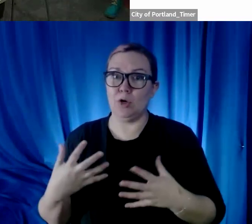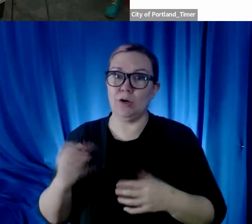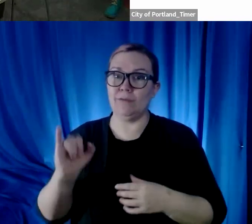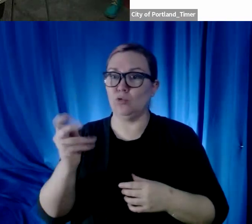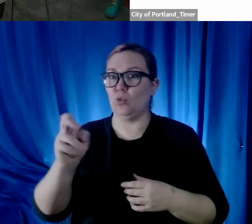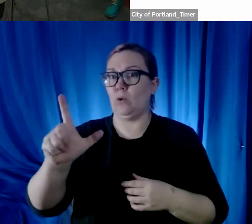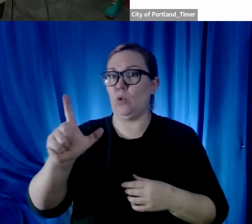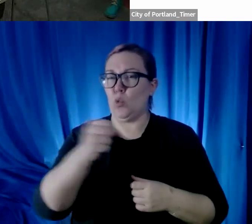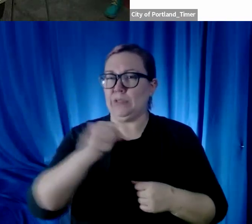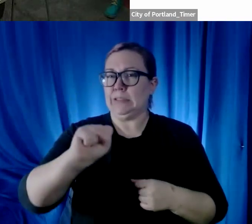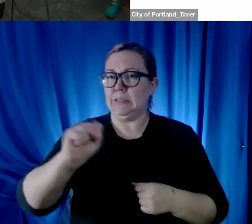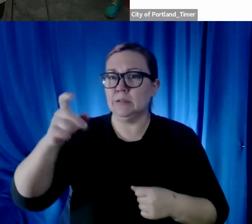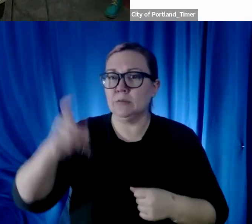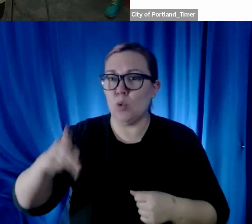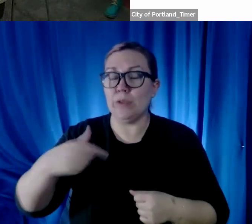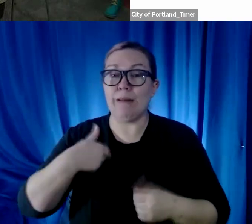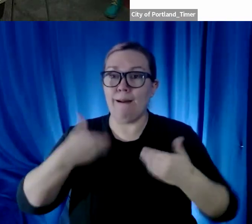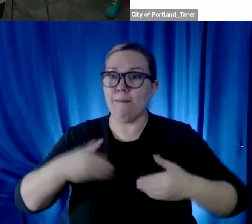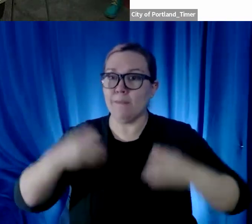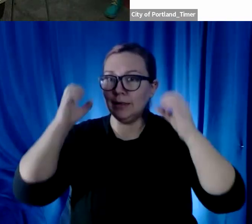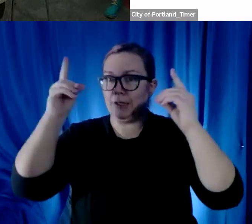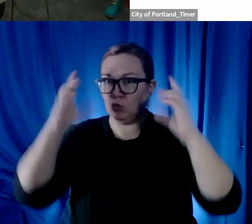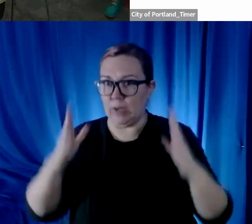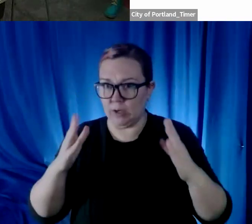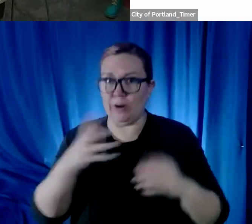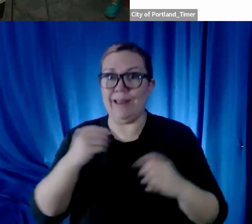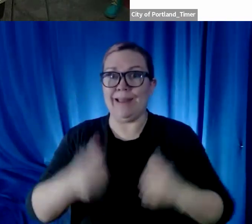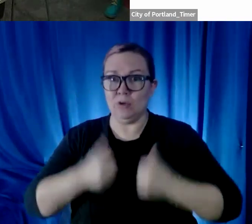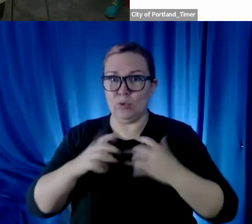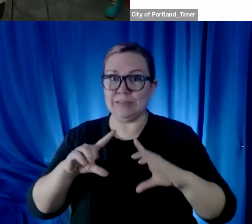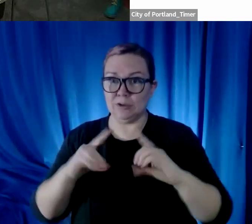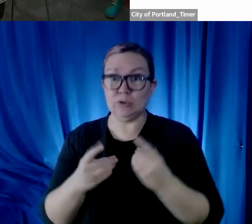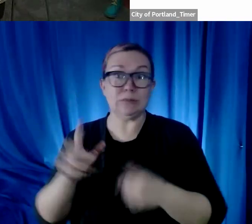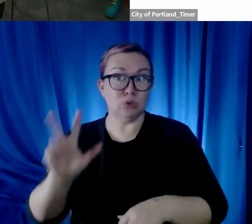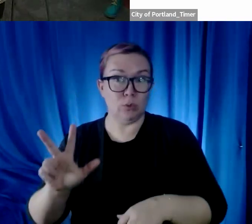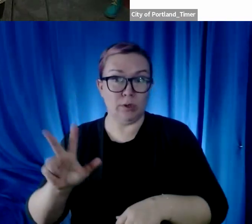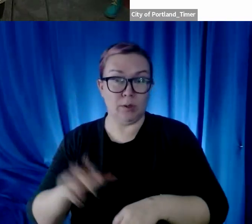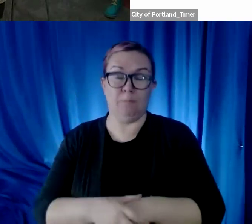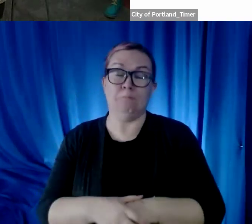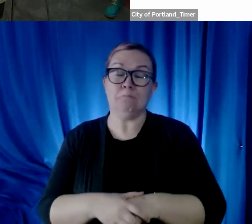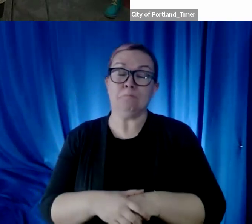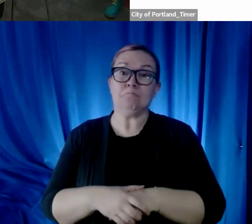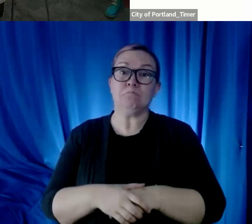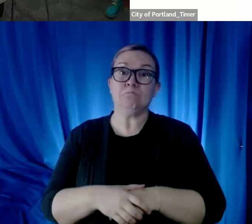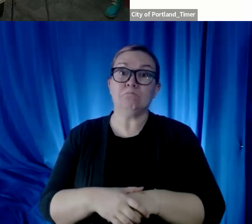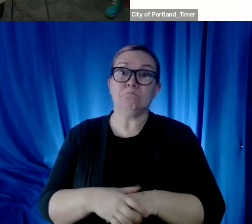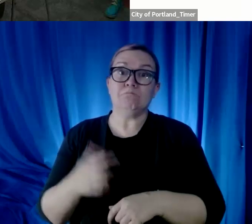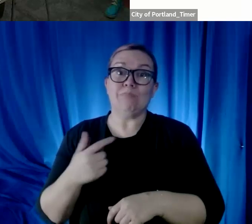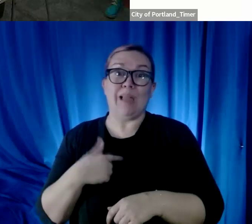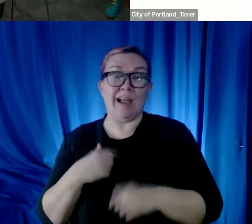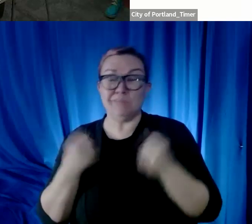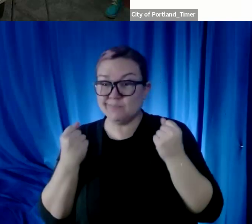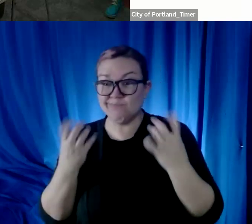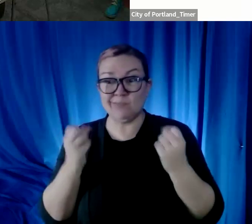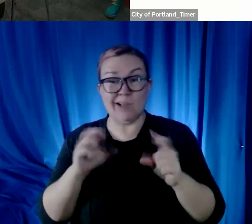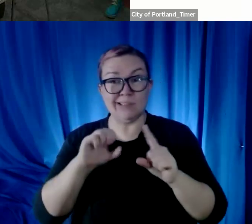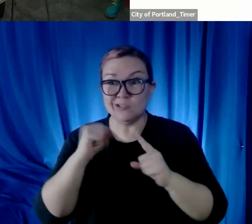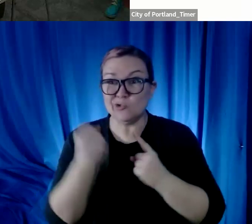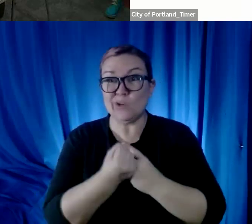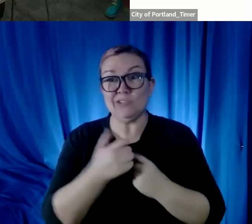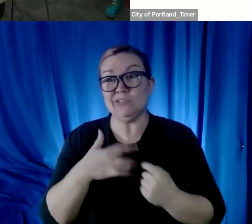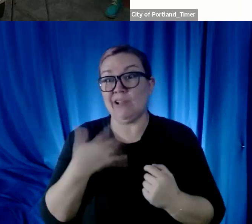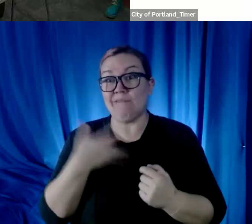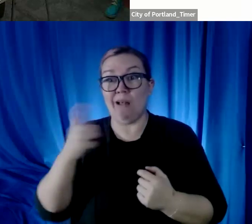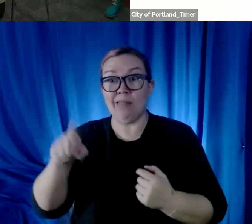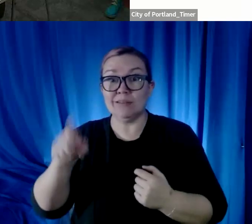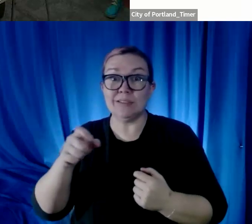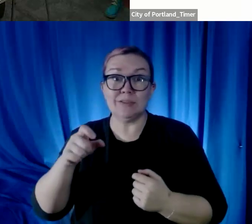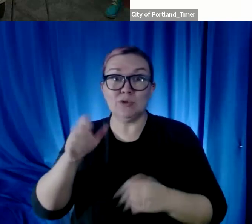I am an educator and a resident of District 3. I have been in many situations where I felt the need to call someone for help.